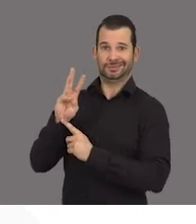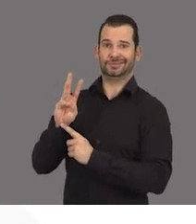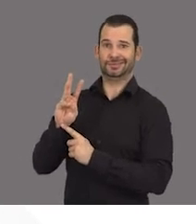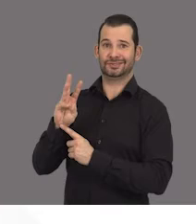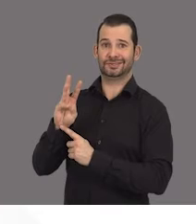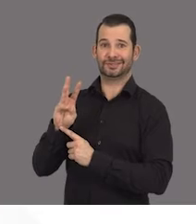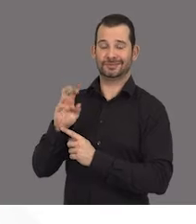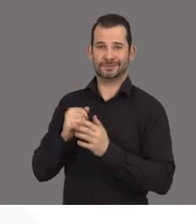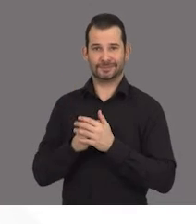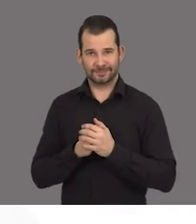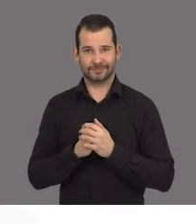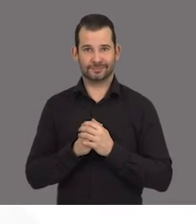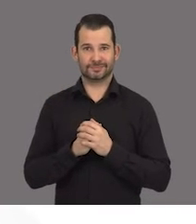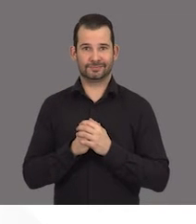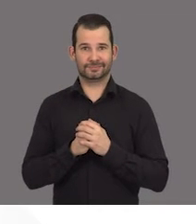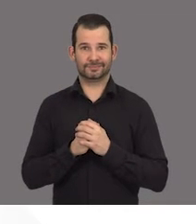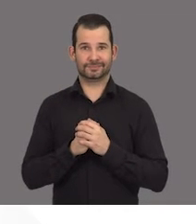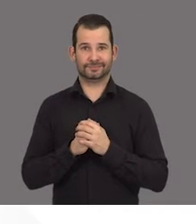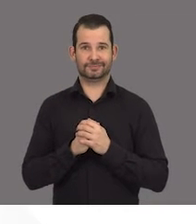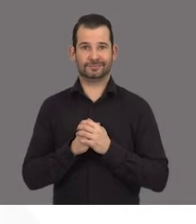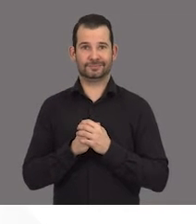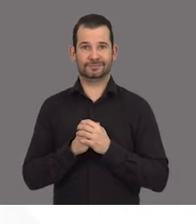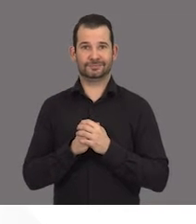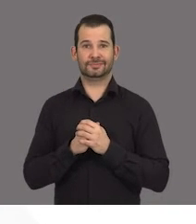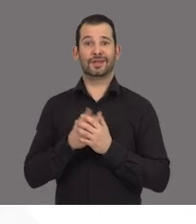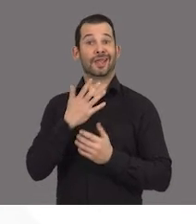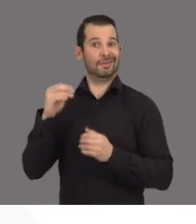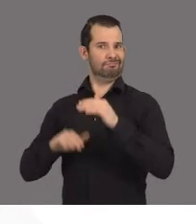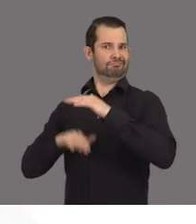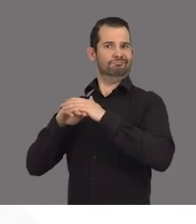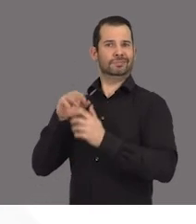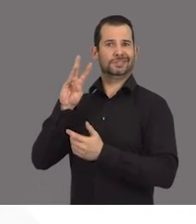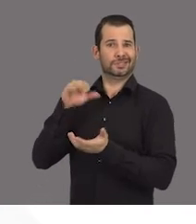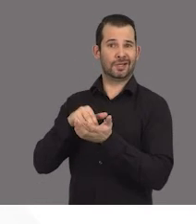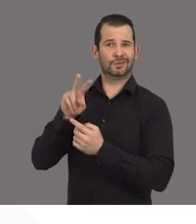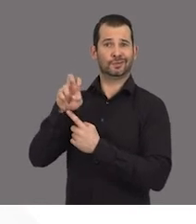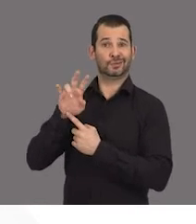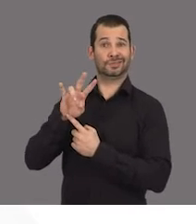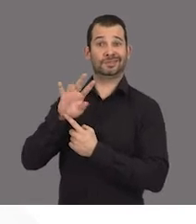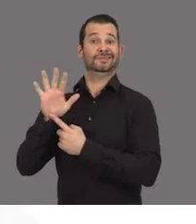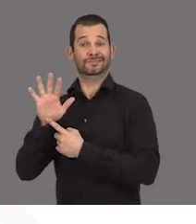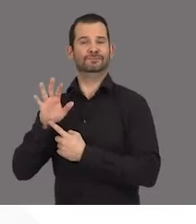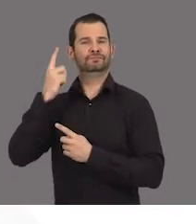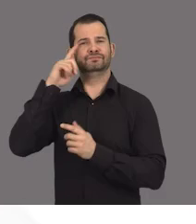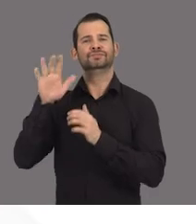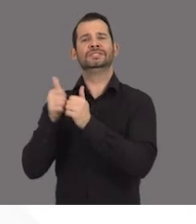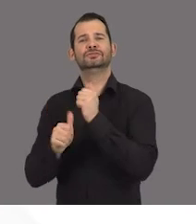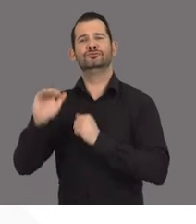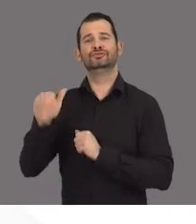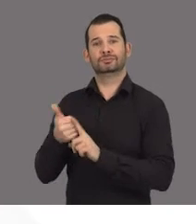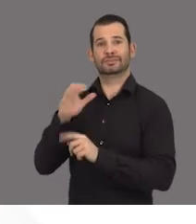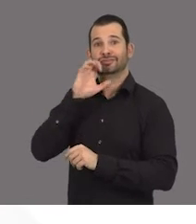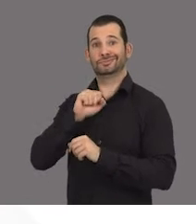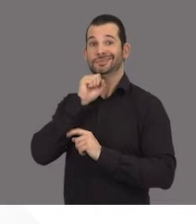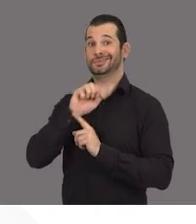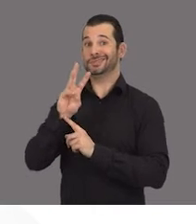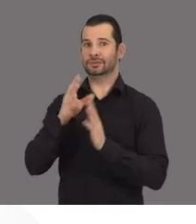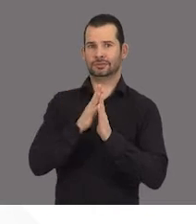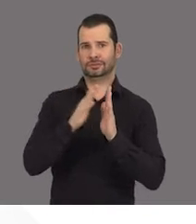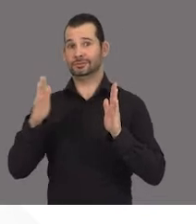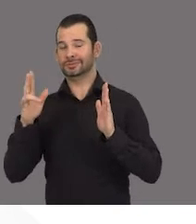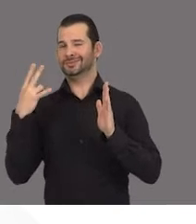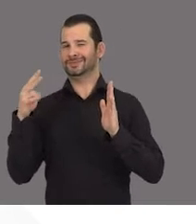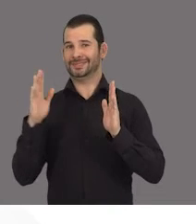under 6 years of age and up to $6,275 for each child aged 6 to 17.